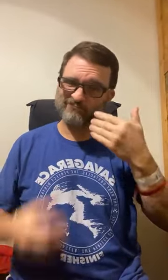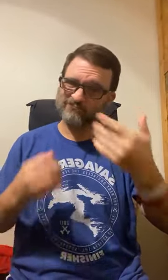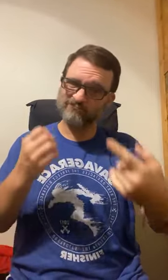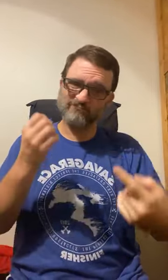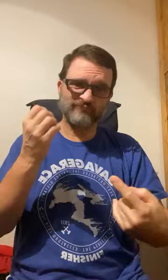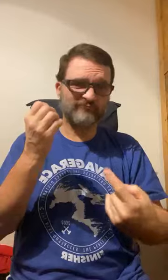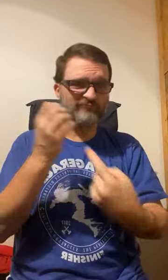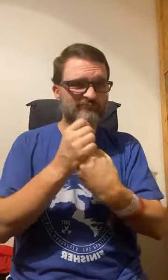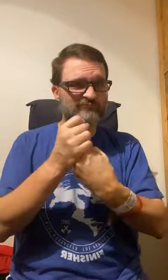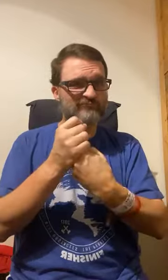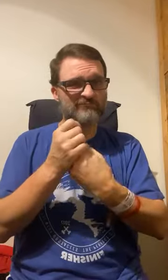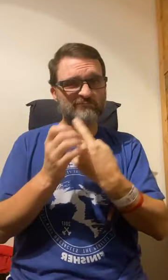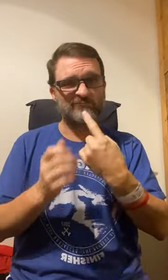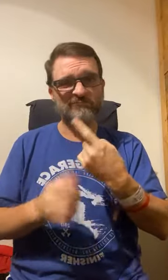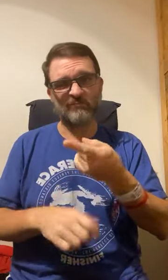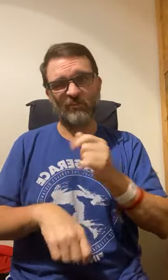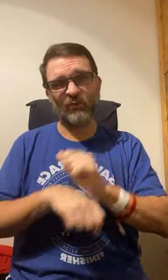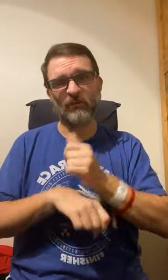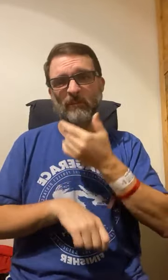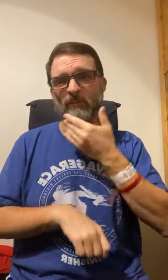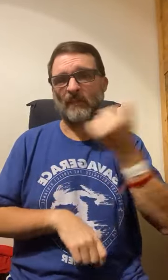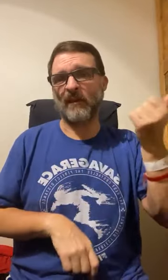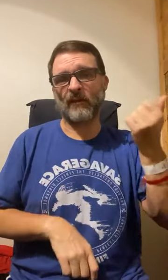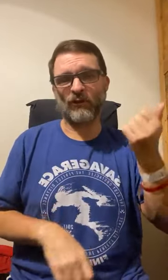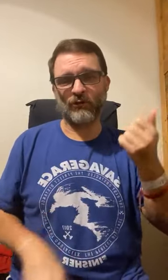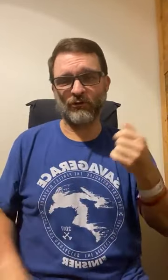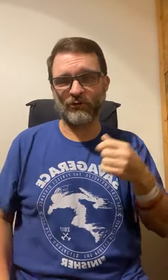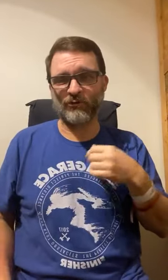He said if the drinks was not working then you have to go ahead with medicine up your rectum. It works better that way.